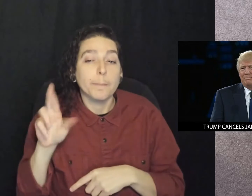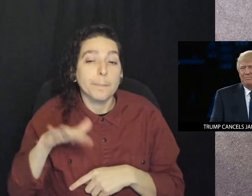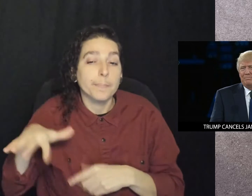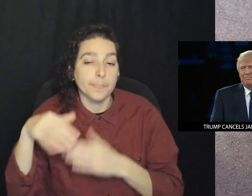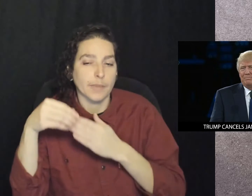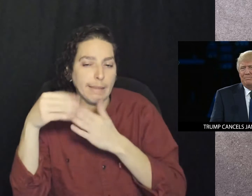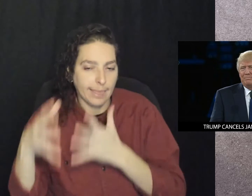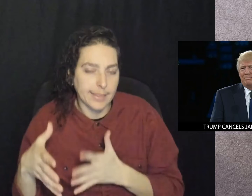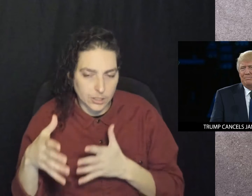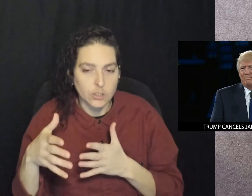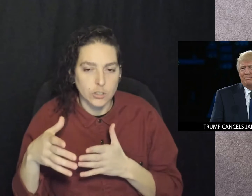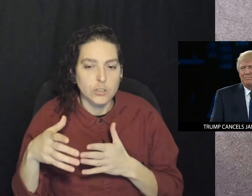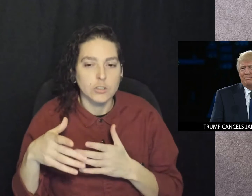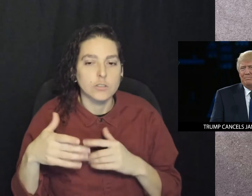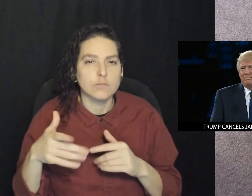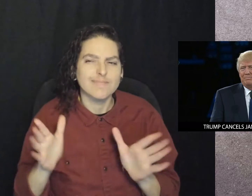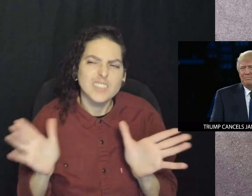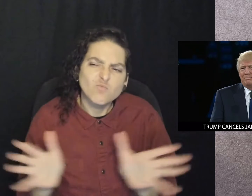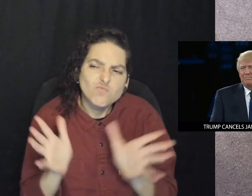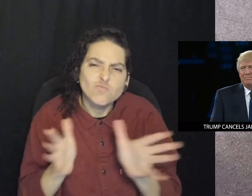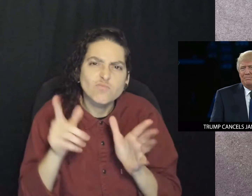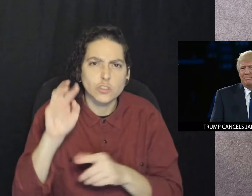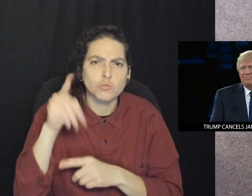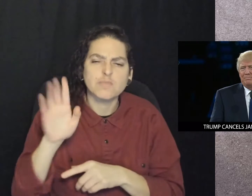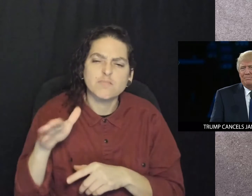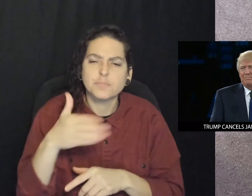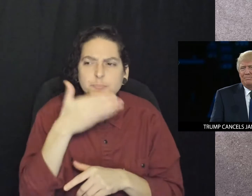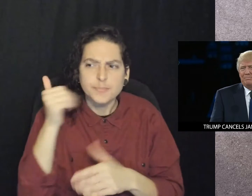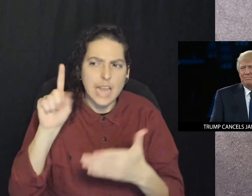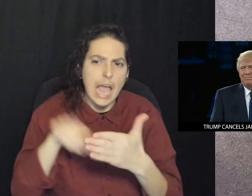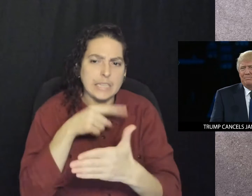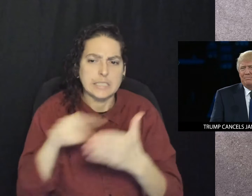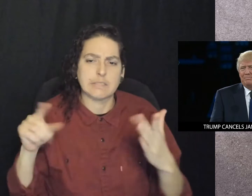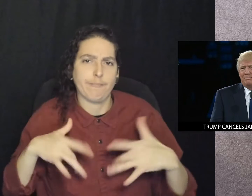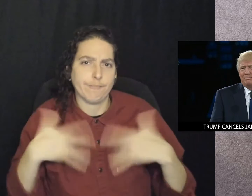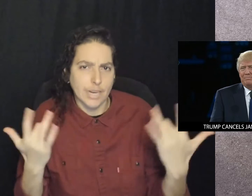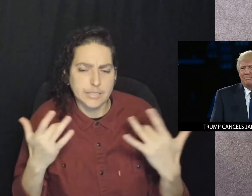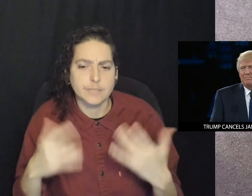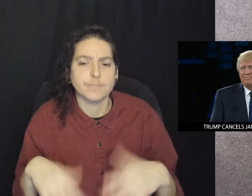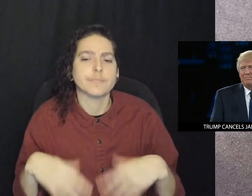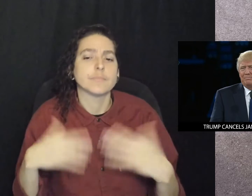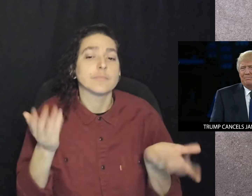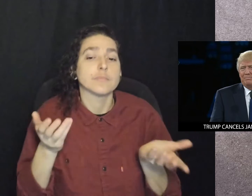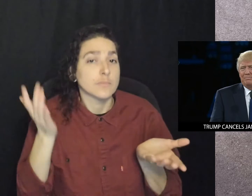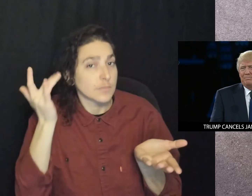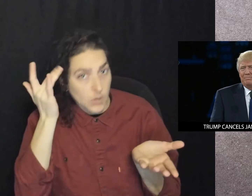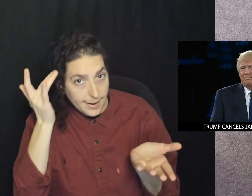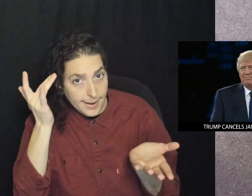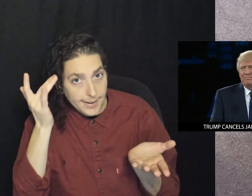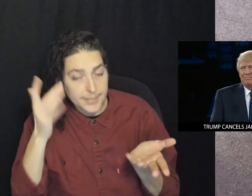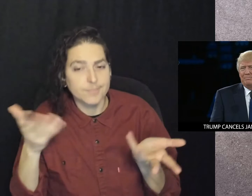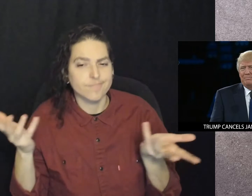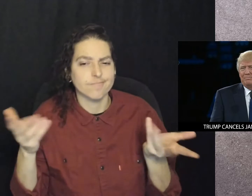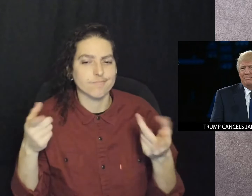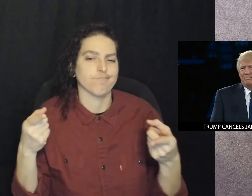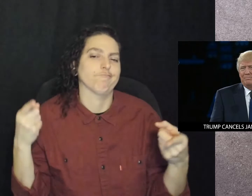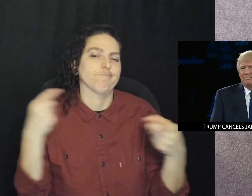a source familiar with the situation said Trump's advisers and Republican leaders encouraged him